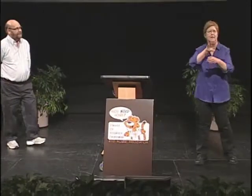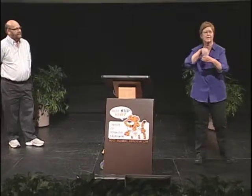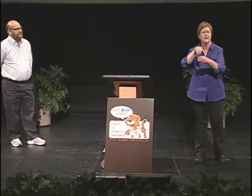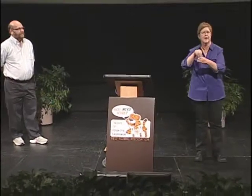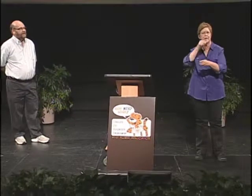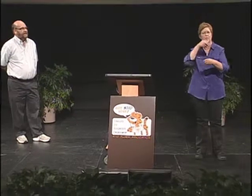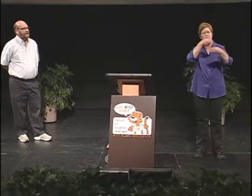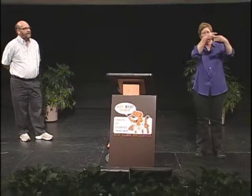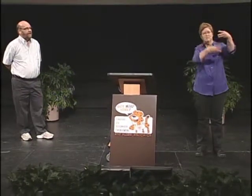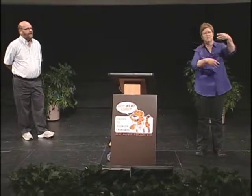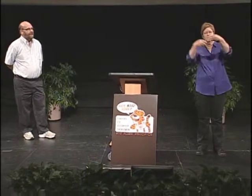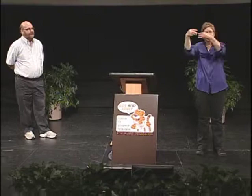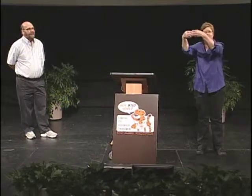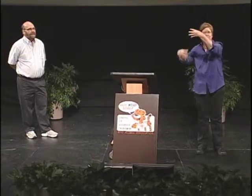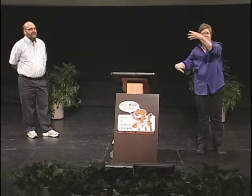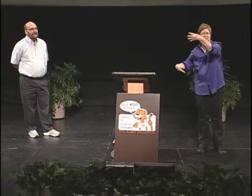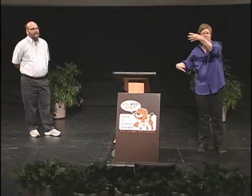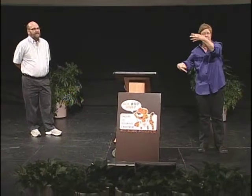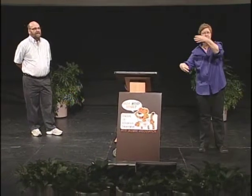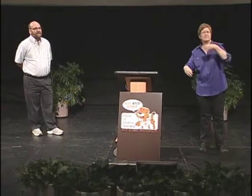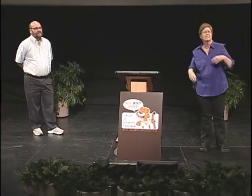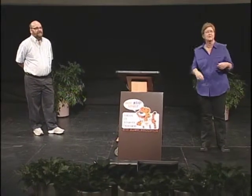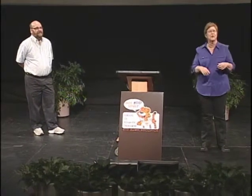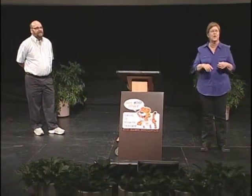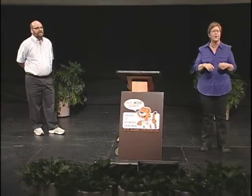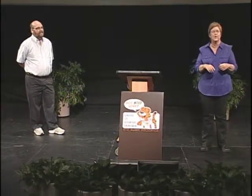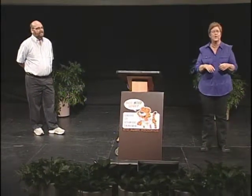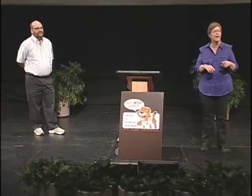These are the people that are involved with this project.